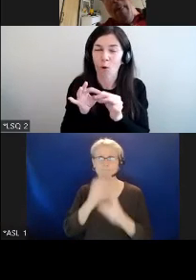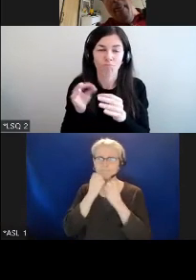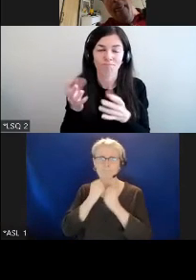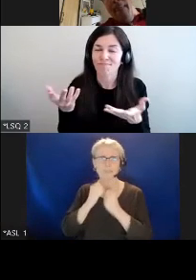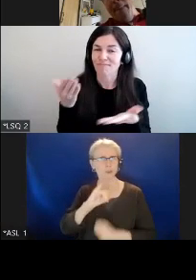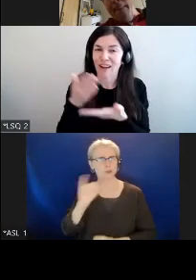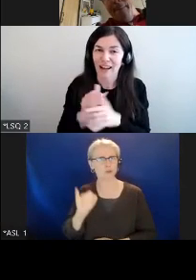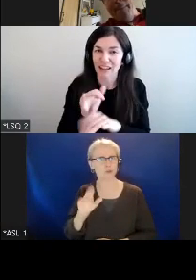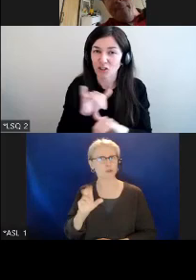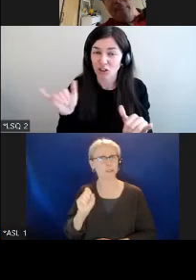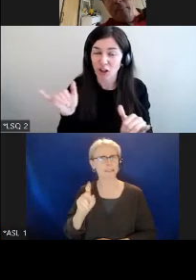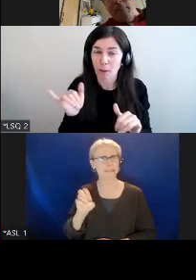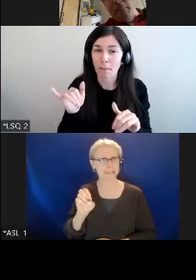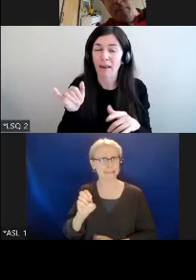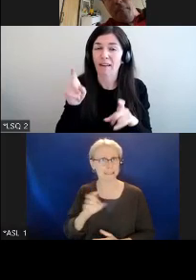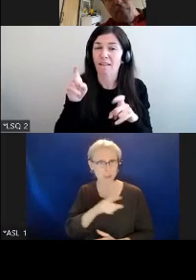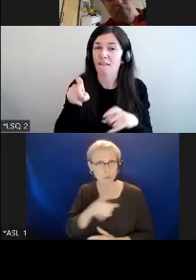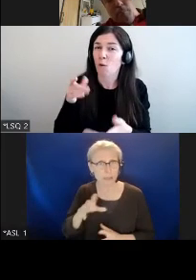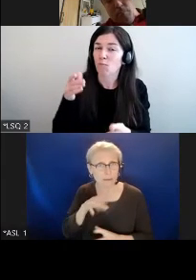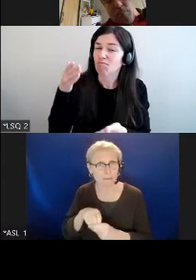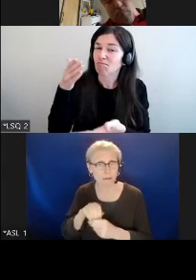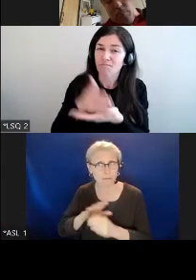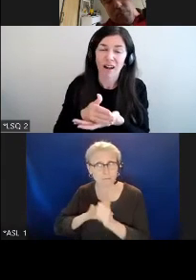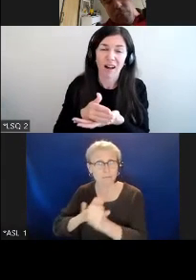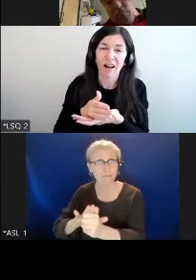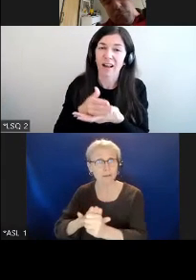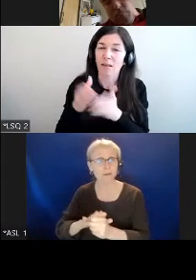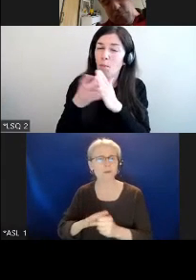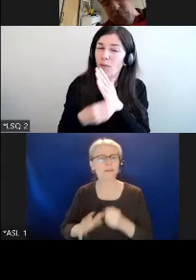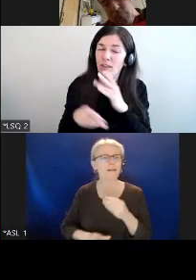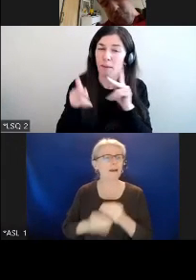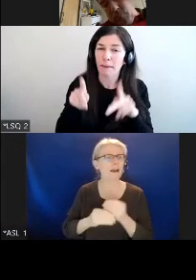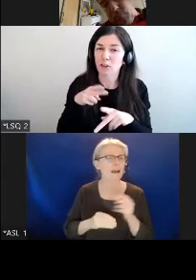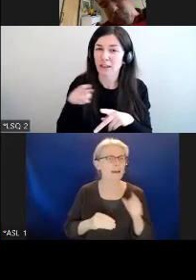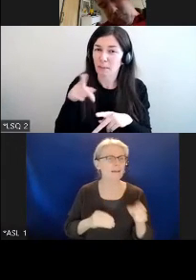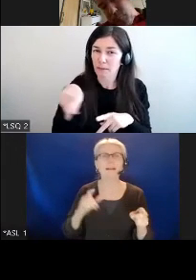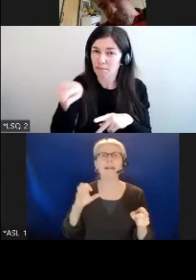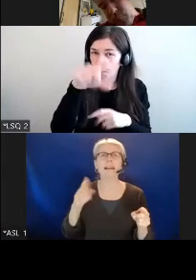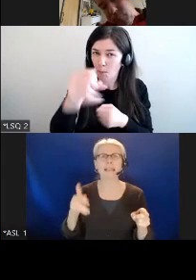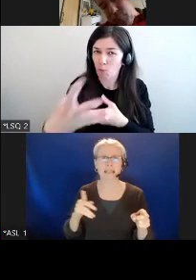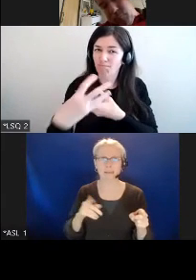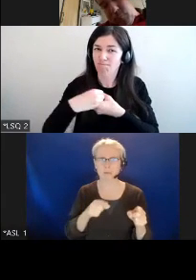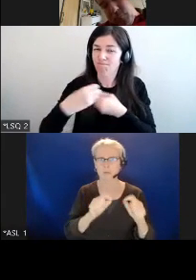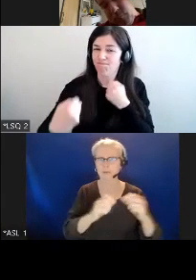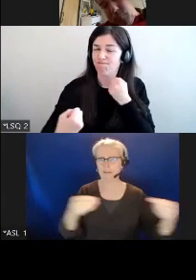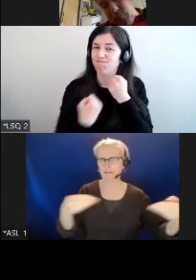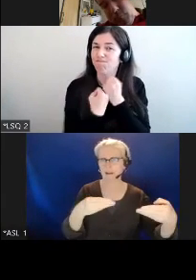WE HAVE ADDED A LINK TO THIS SLIDE. WE'LL ALSO PUT THIS INFORMATION IN THE CHAT SO